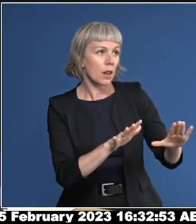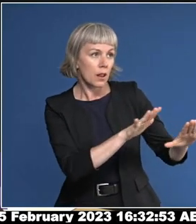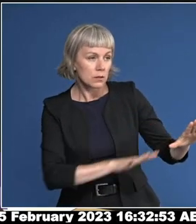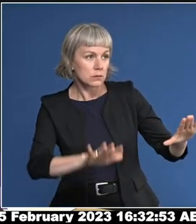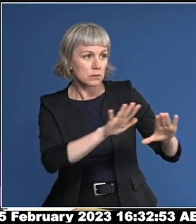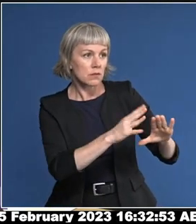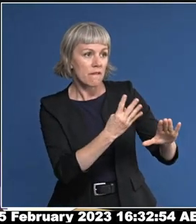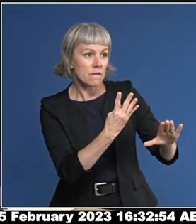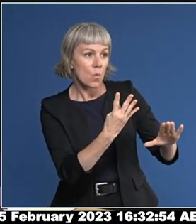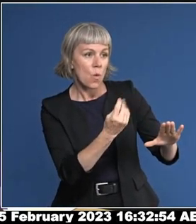support coordination.